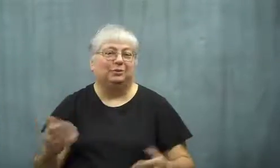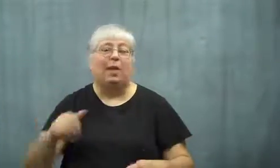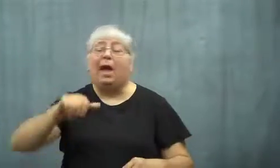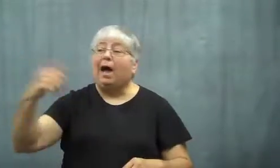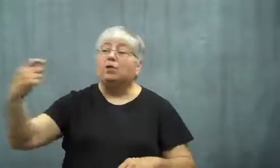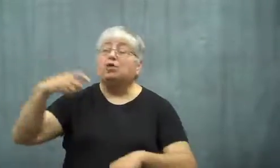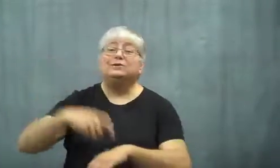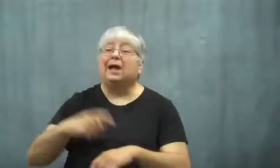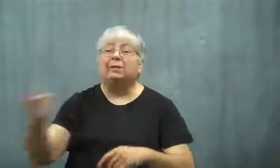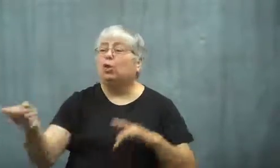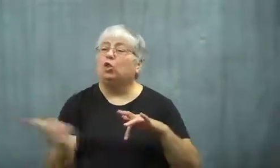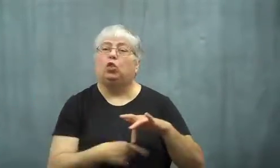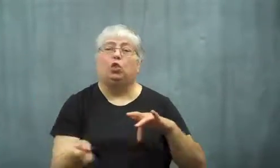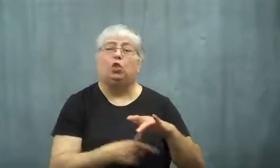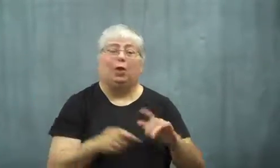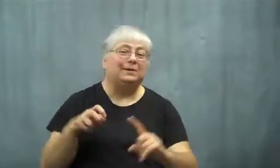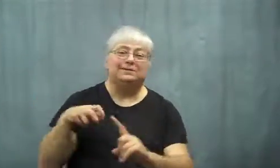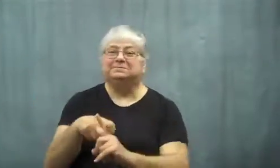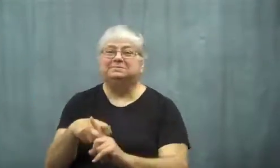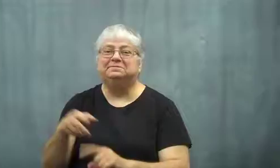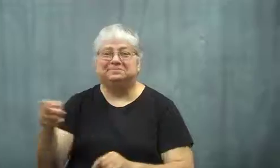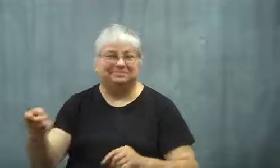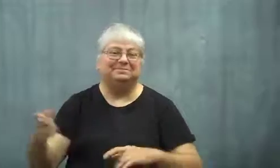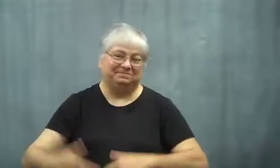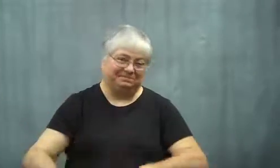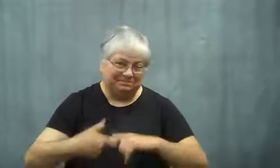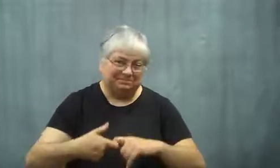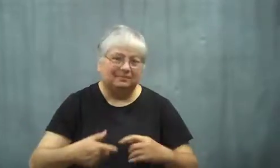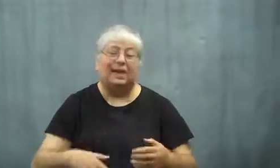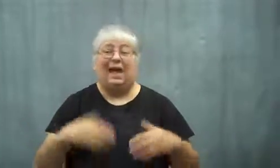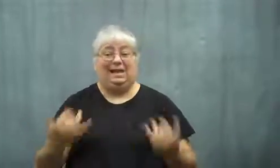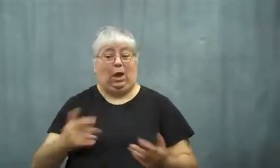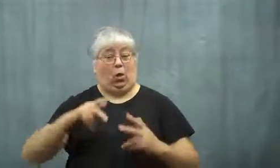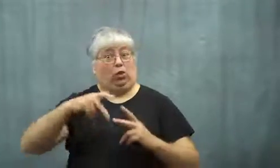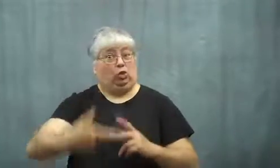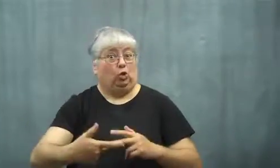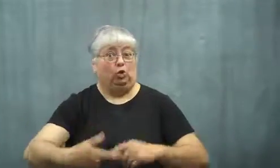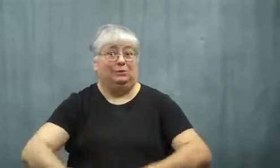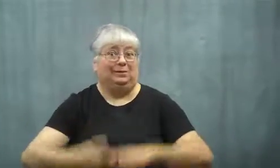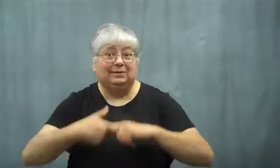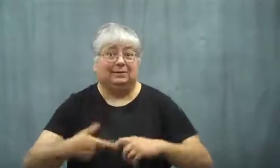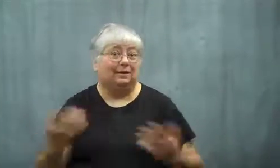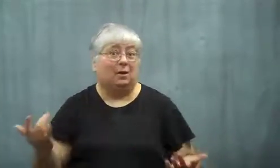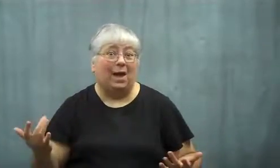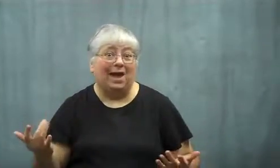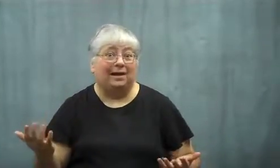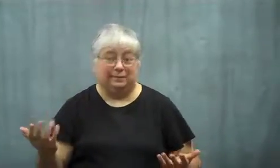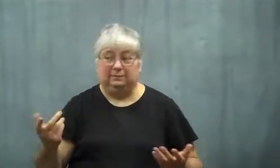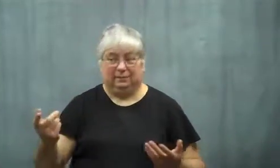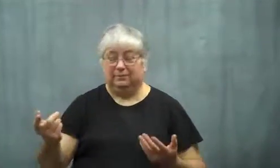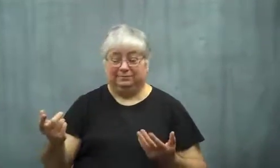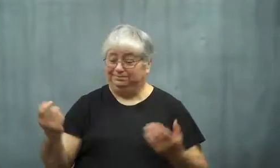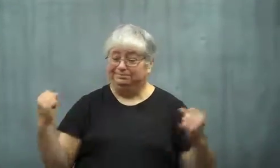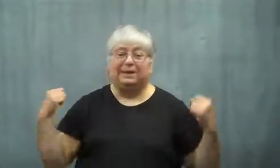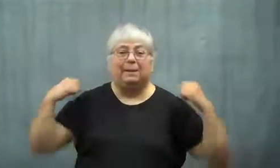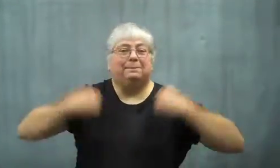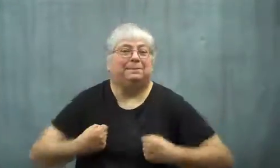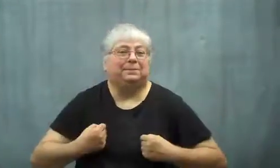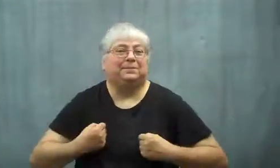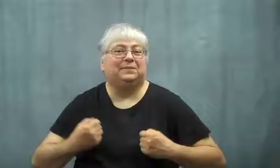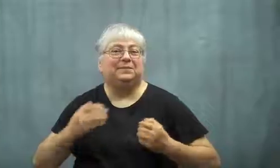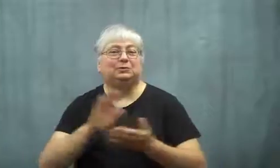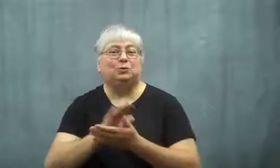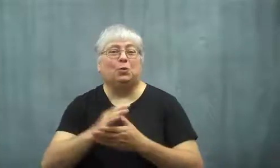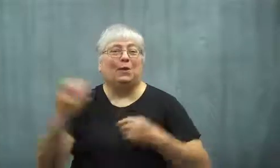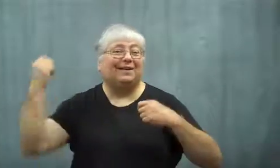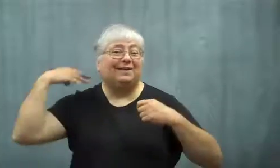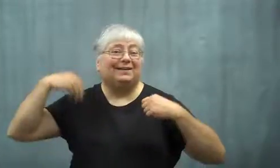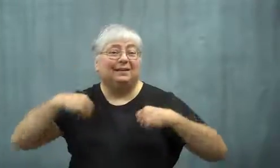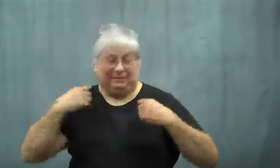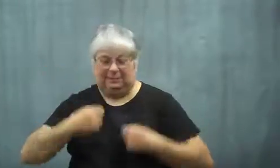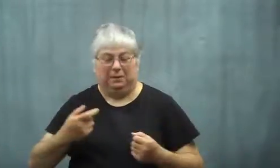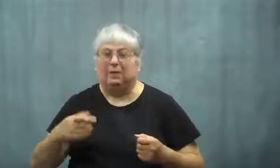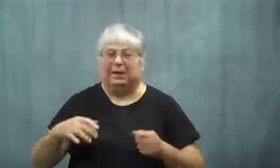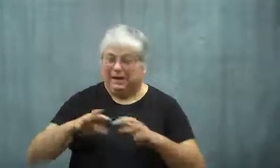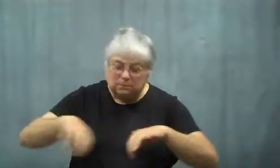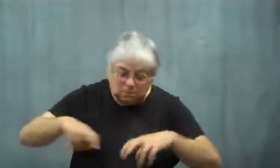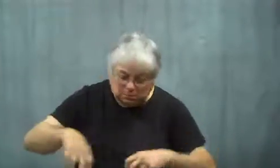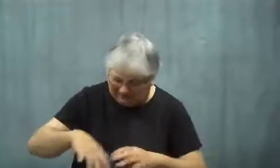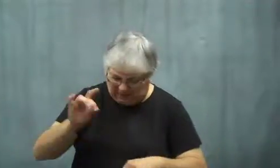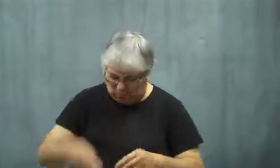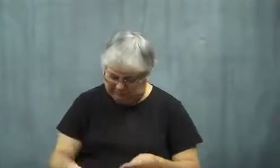Another time, he was suspended for truancy.